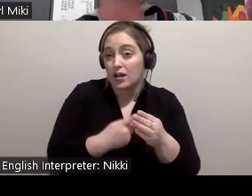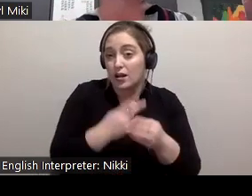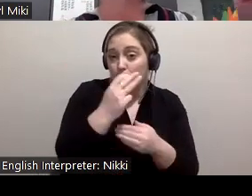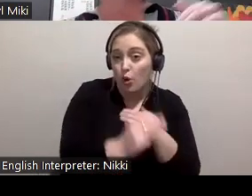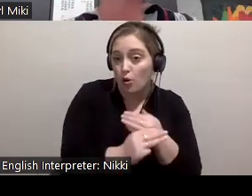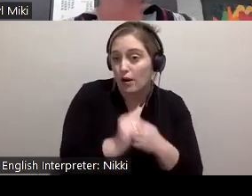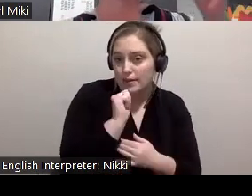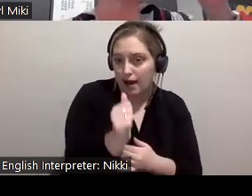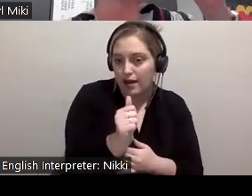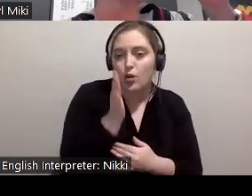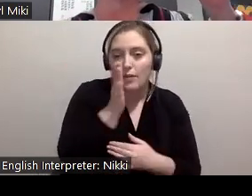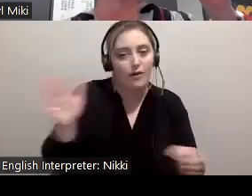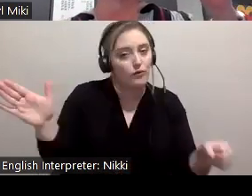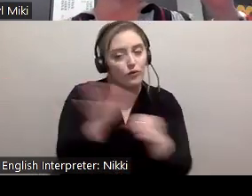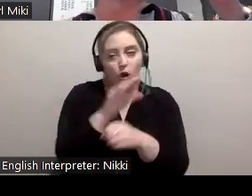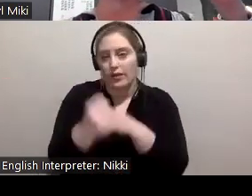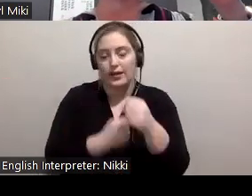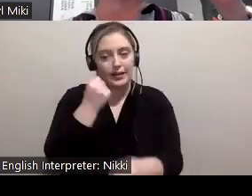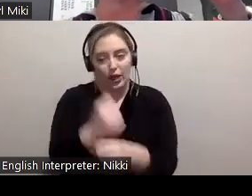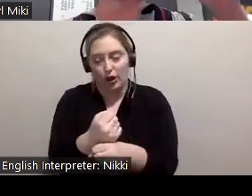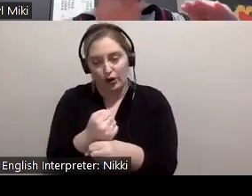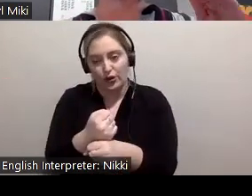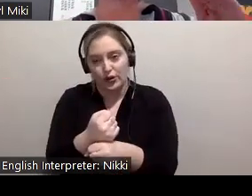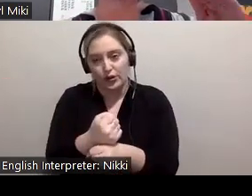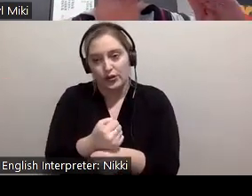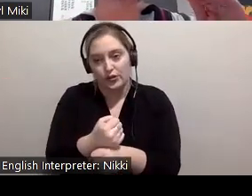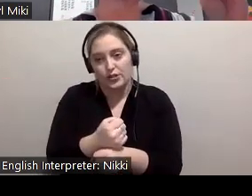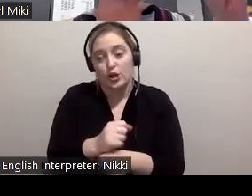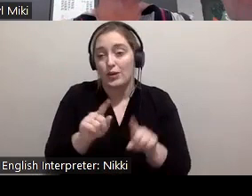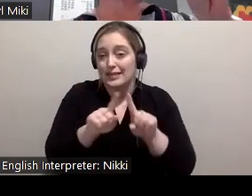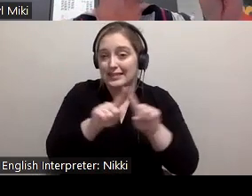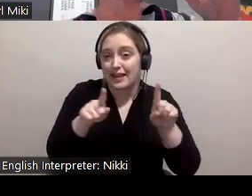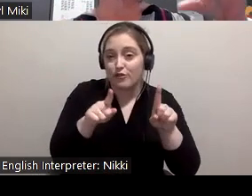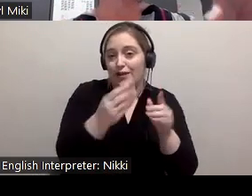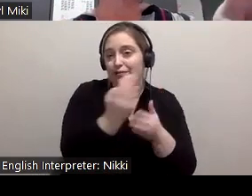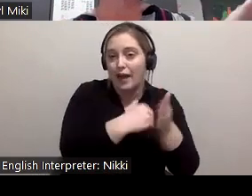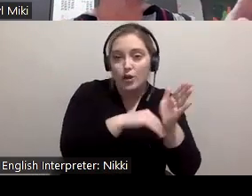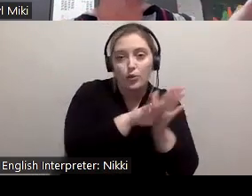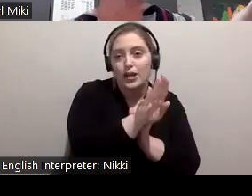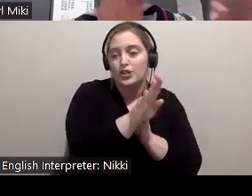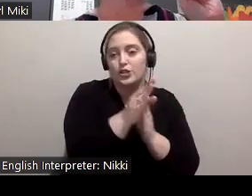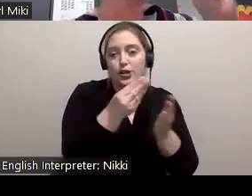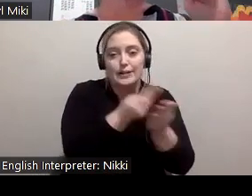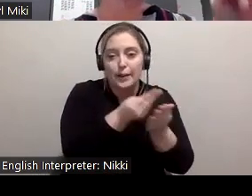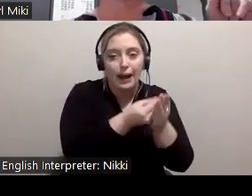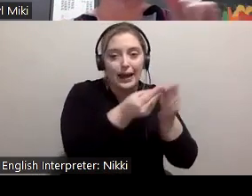year. So the different revenues you might have and again we don't have we haven't broken broken it up into like tons and